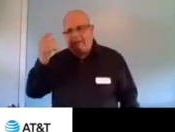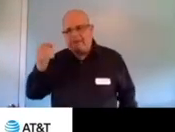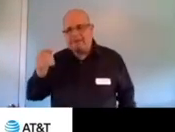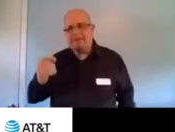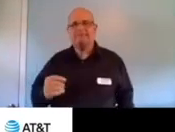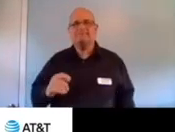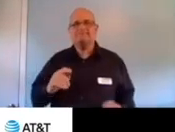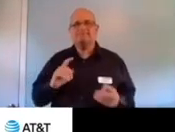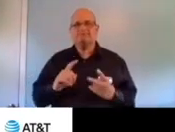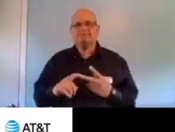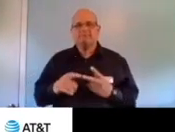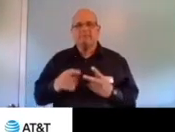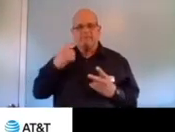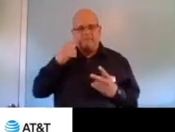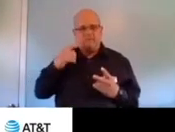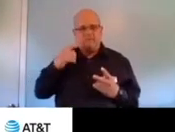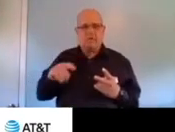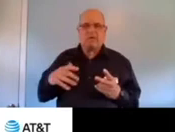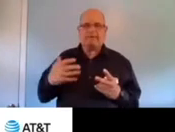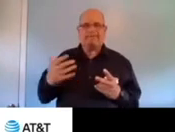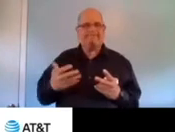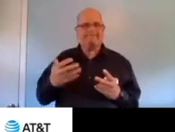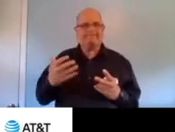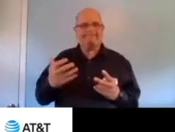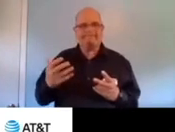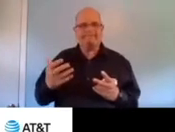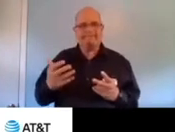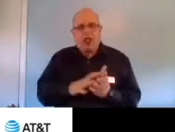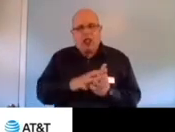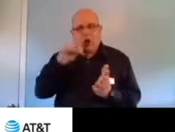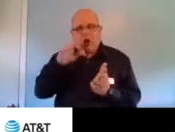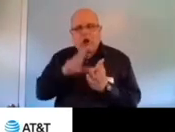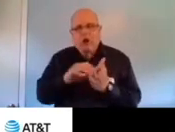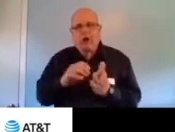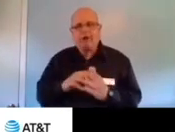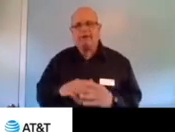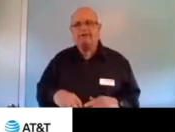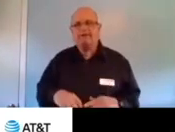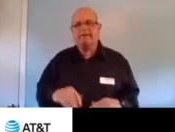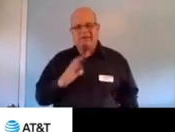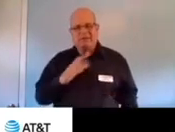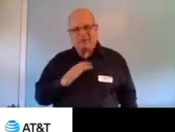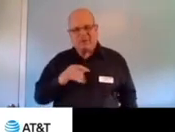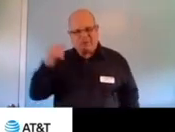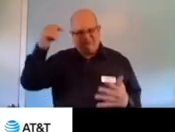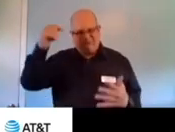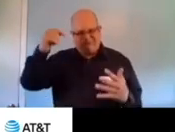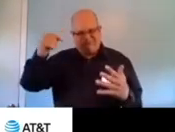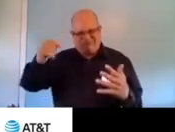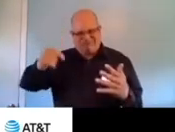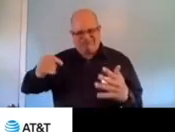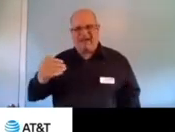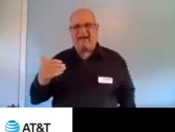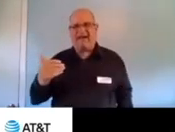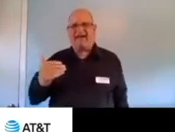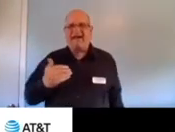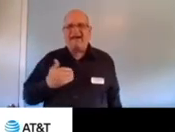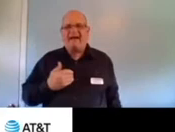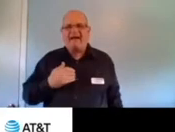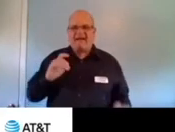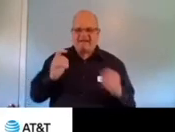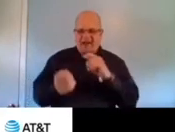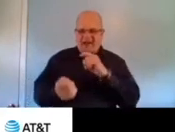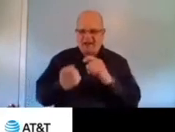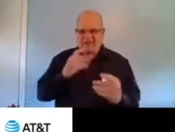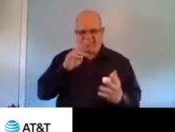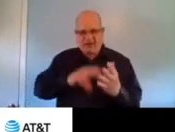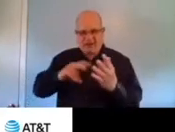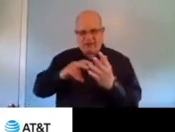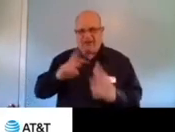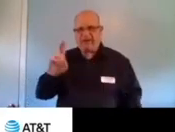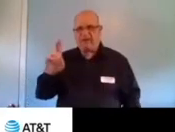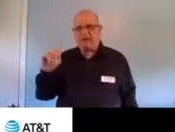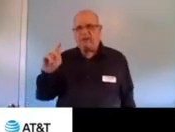and for learning that has lots of cool features. It has customized reading rates or so you